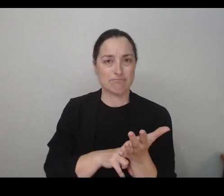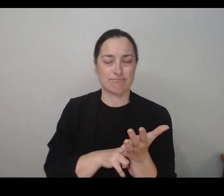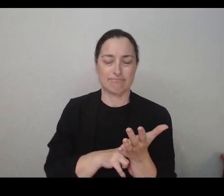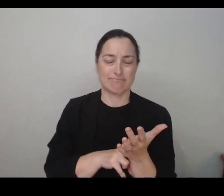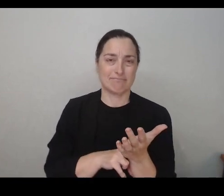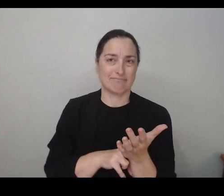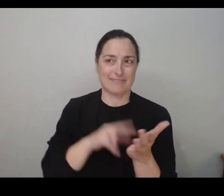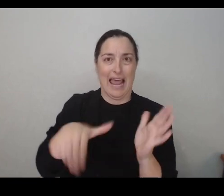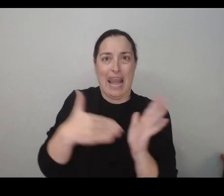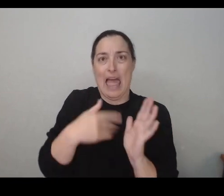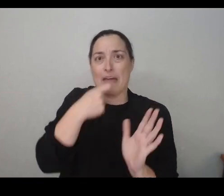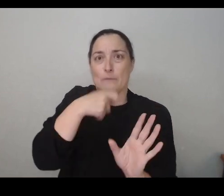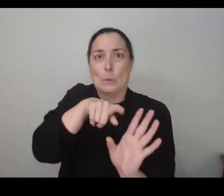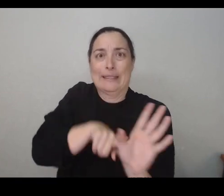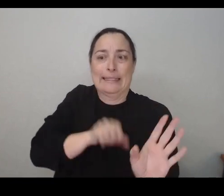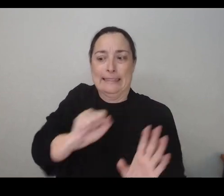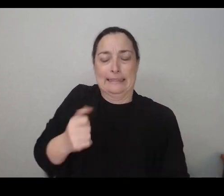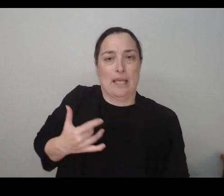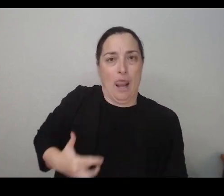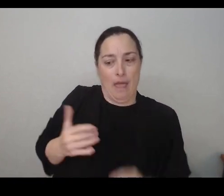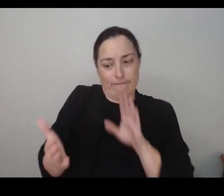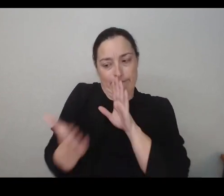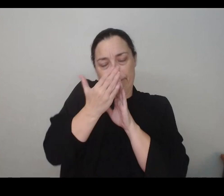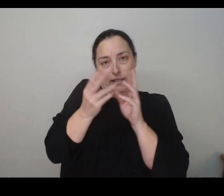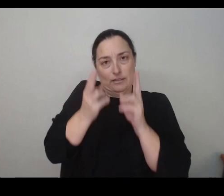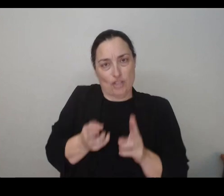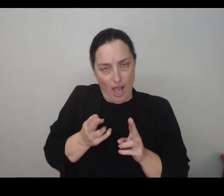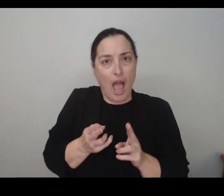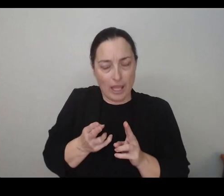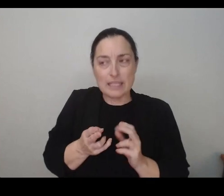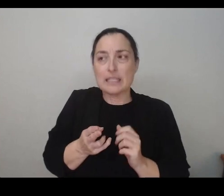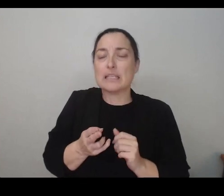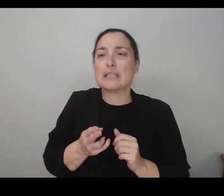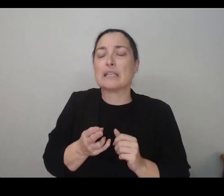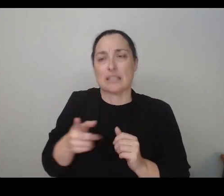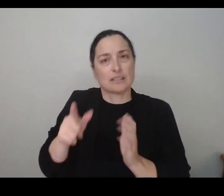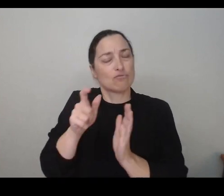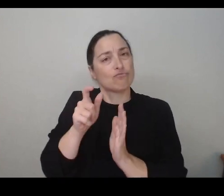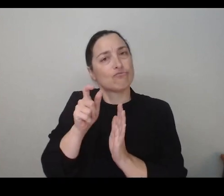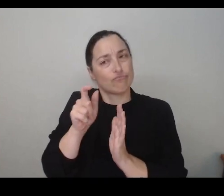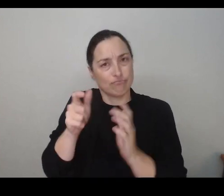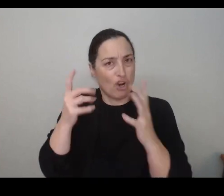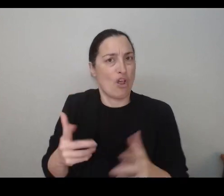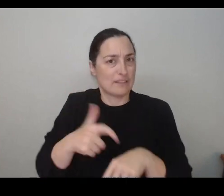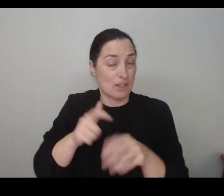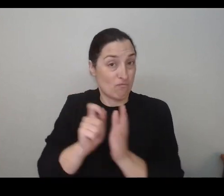asking for the reform of the Catholic church. What role do we think religion and Christian morality